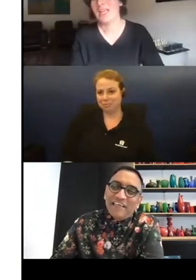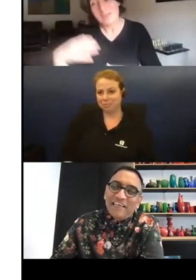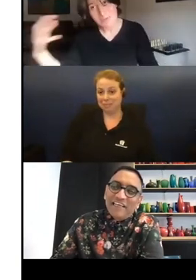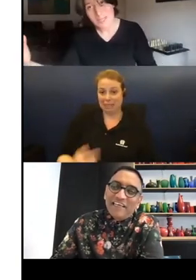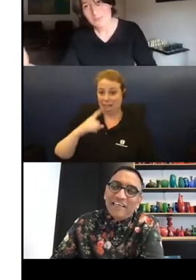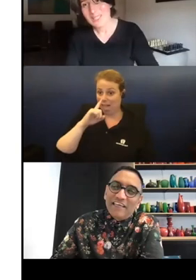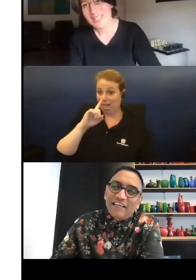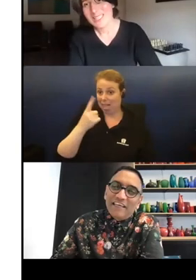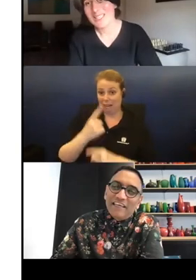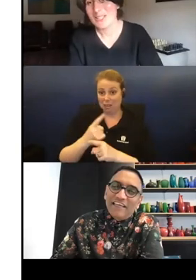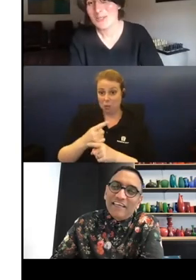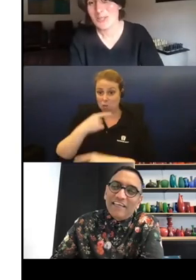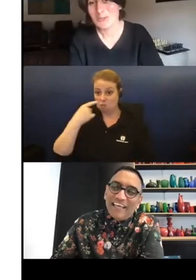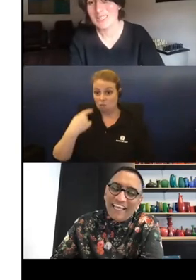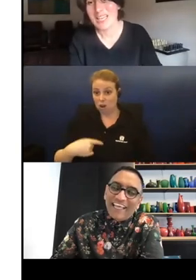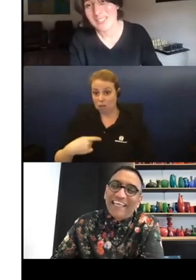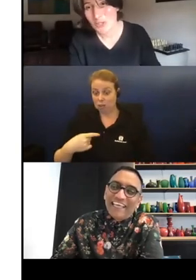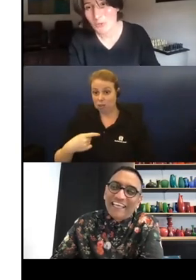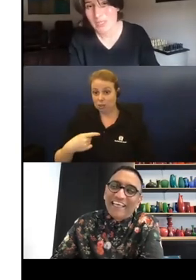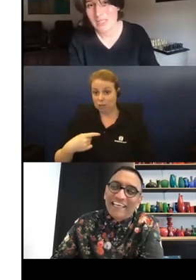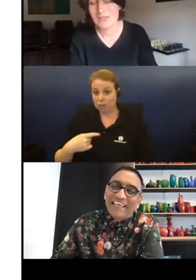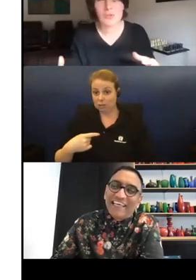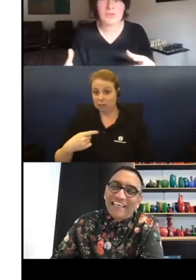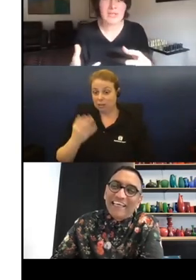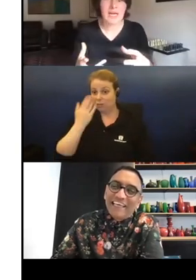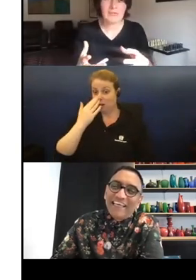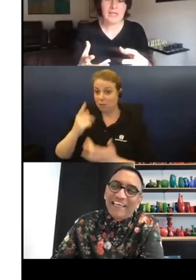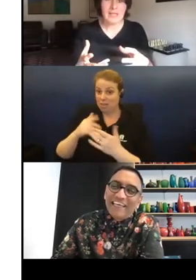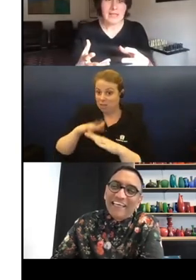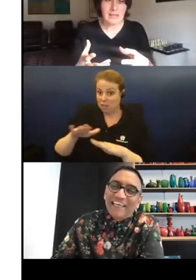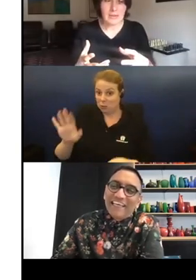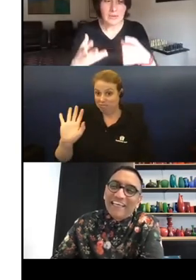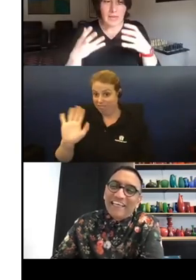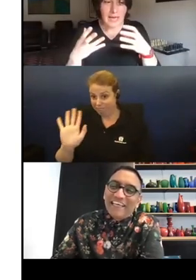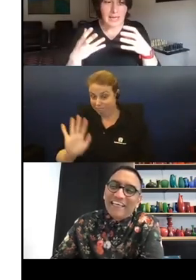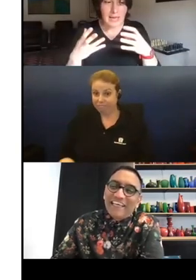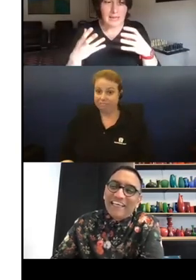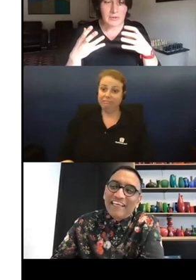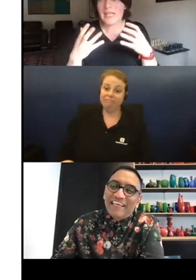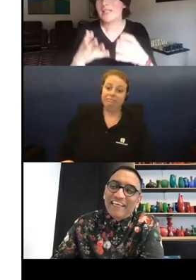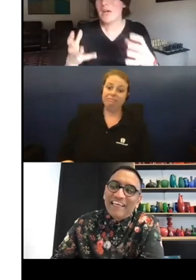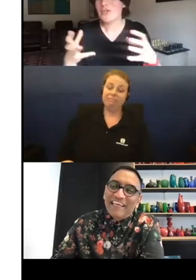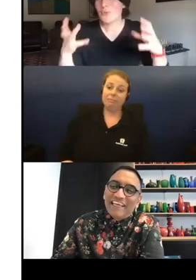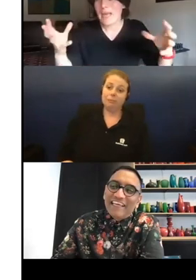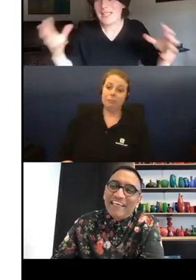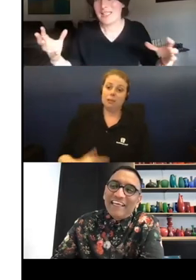in front of their you know children other children and so you kind of i i create as much normality